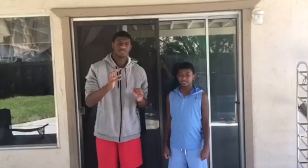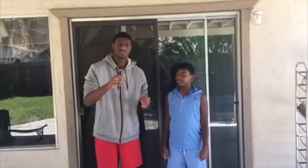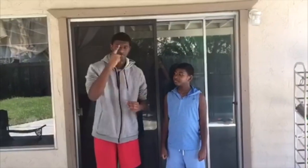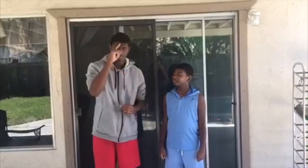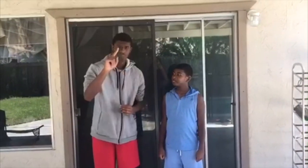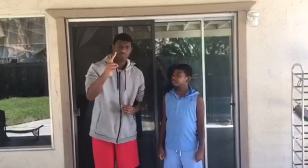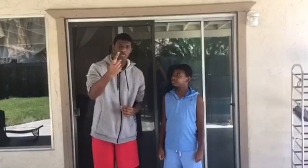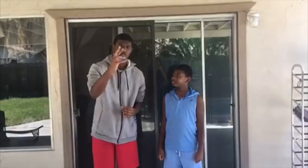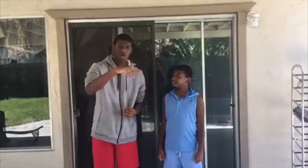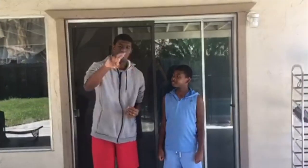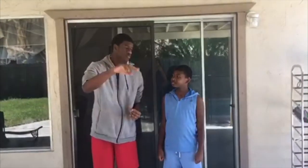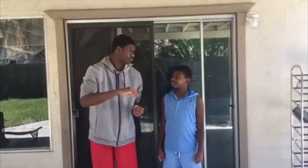Now for the first round…